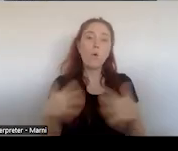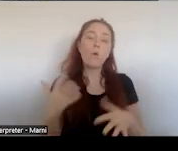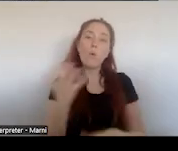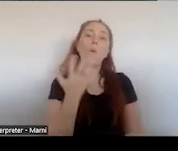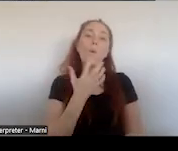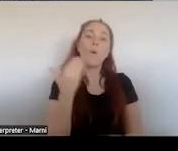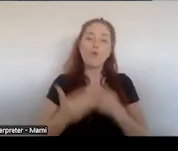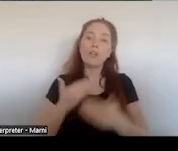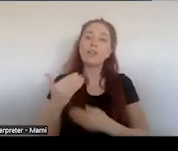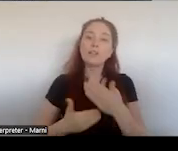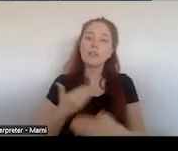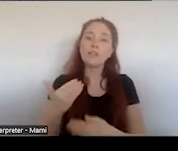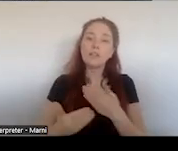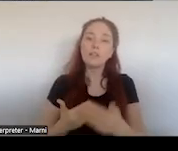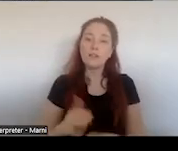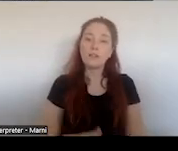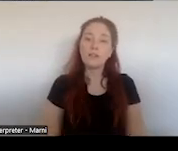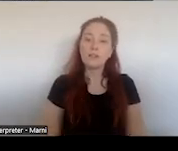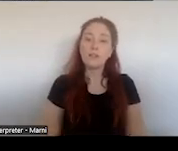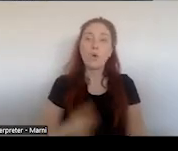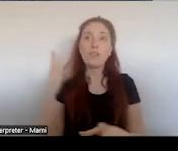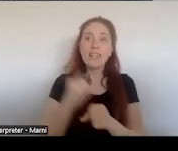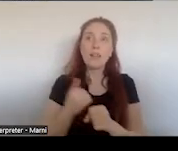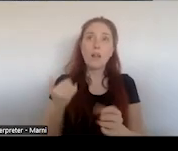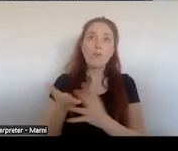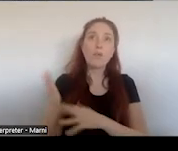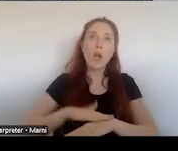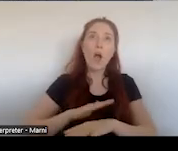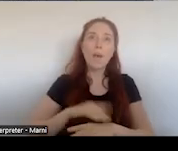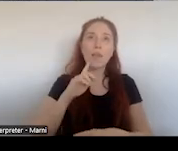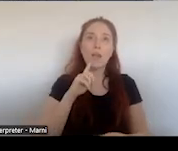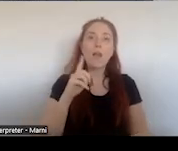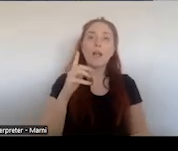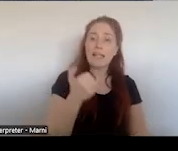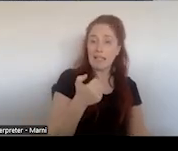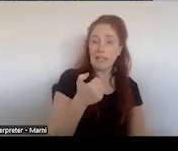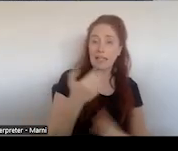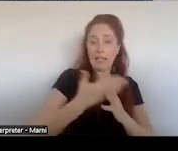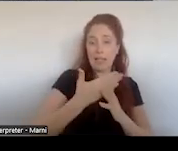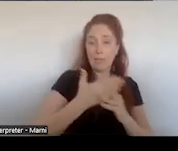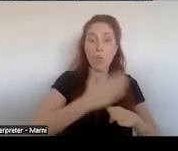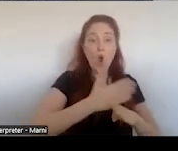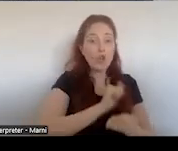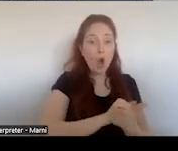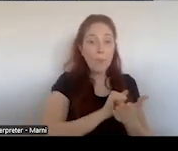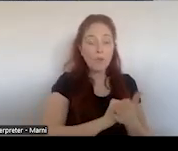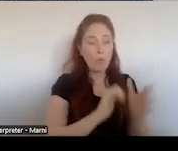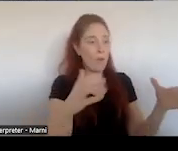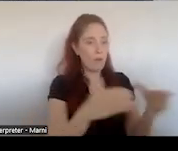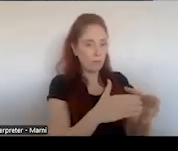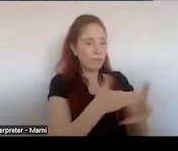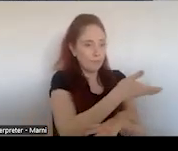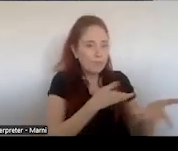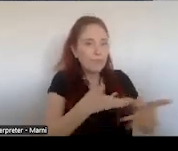six fully accessible workshops and it was in-depth discussions about a range of issues